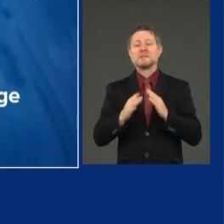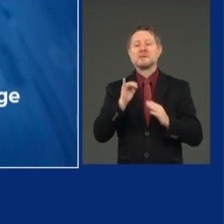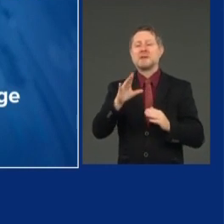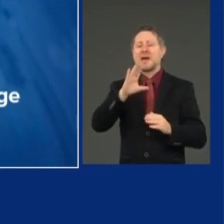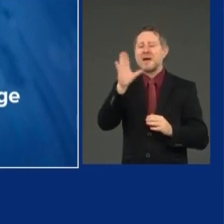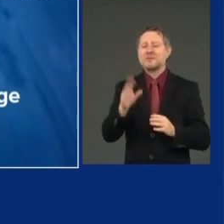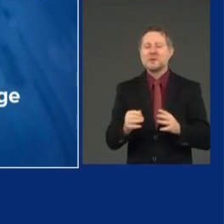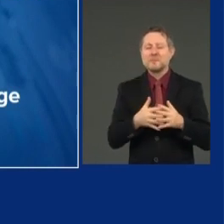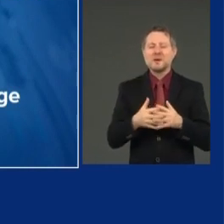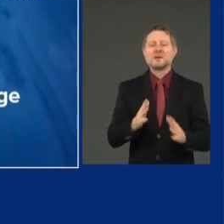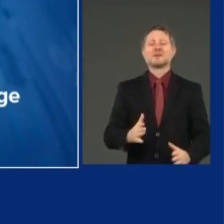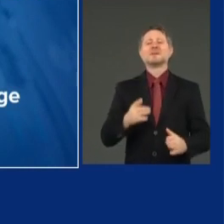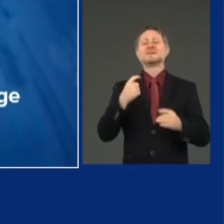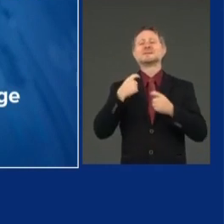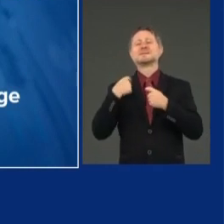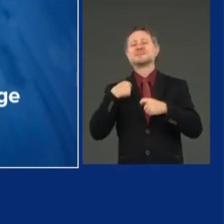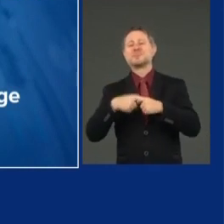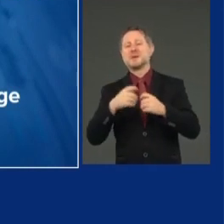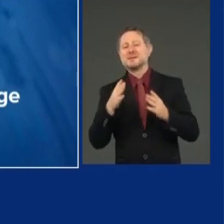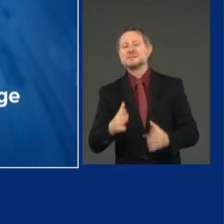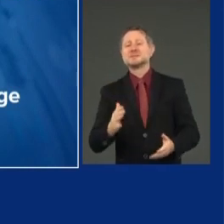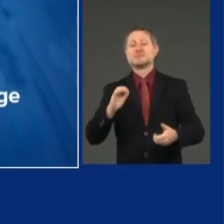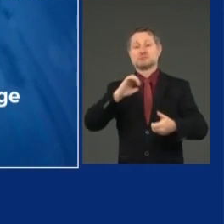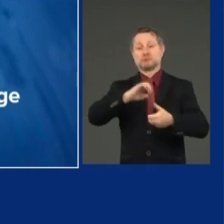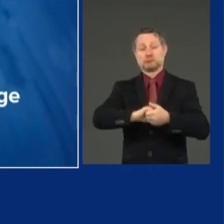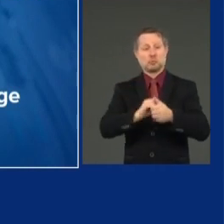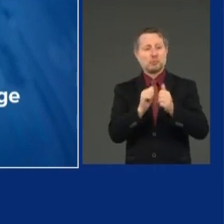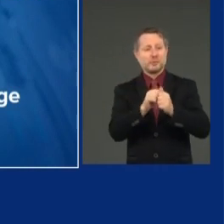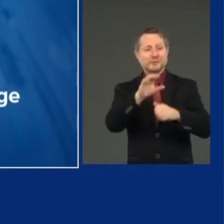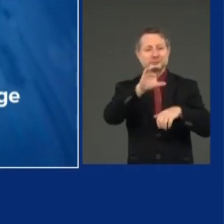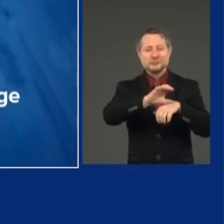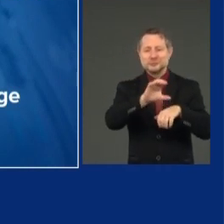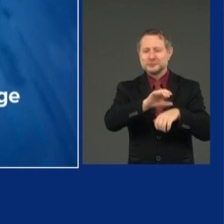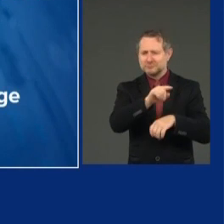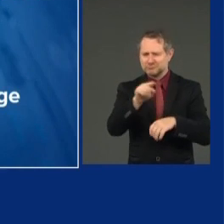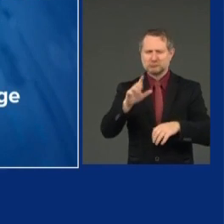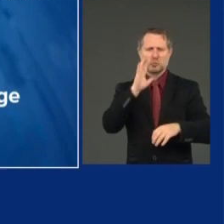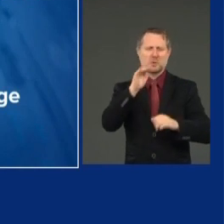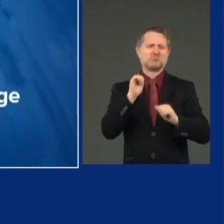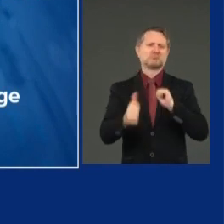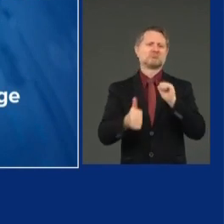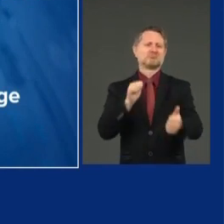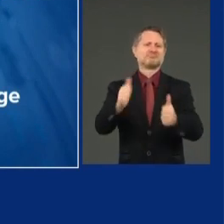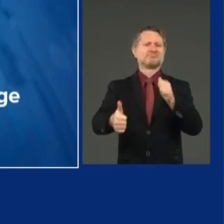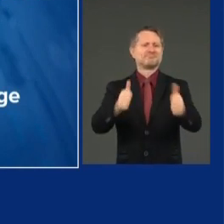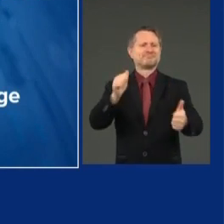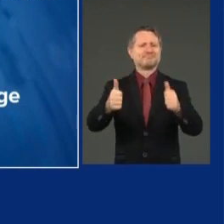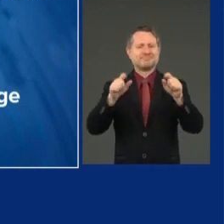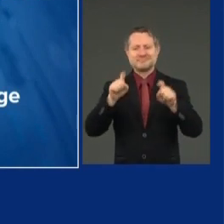BUT IN LOWER INCOME COMMUNITIES, COMMUNITIES OF COLOR, WE